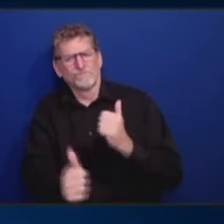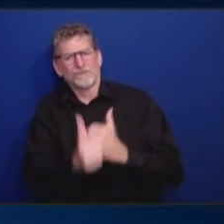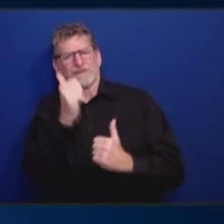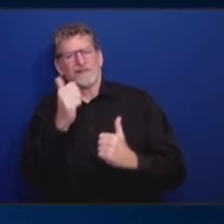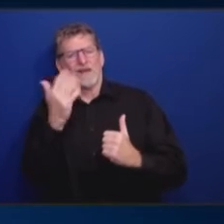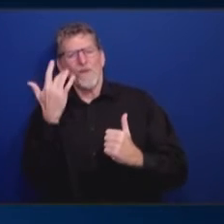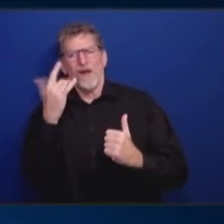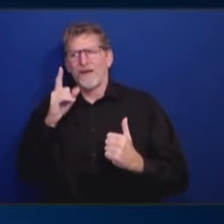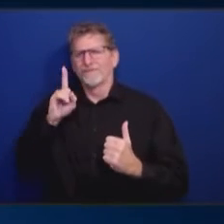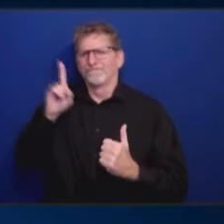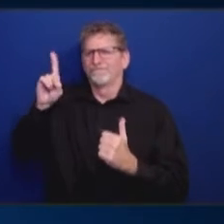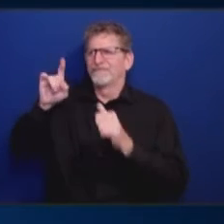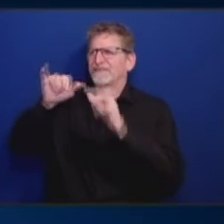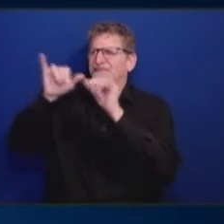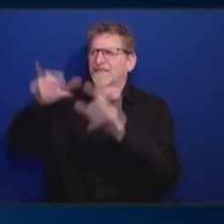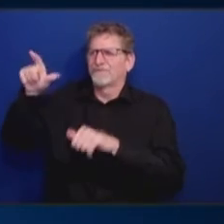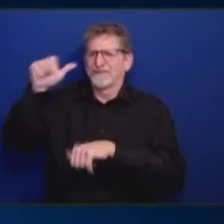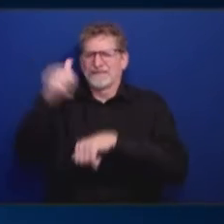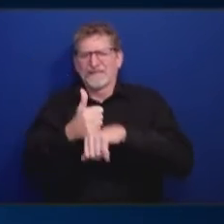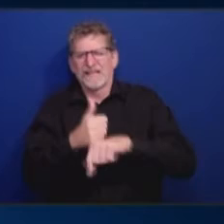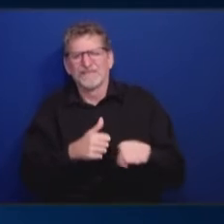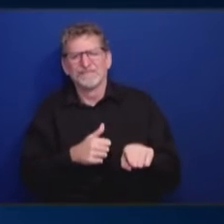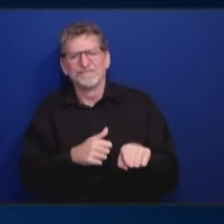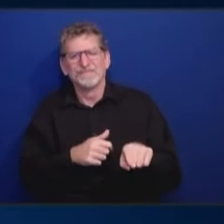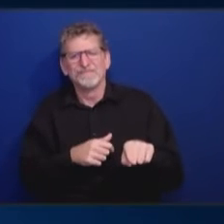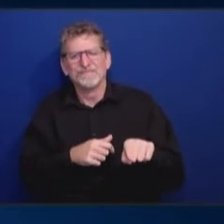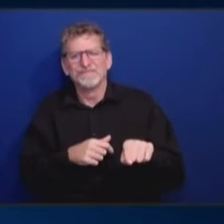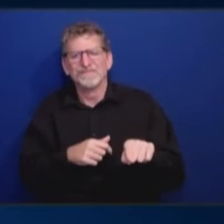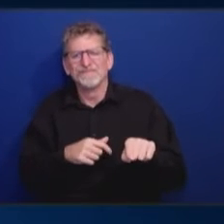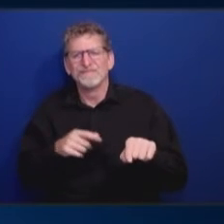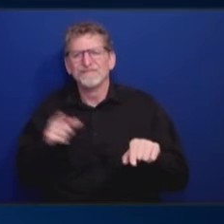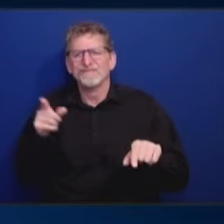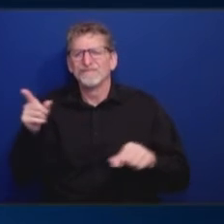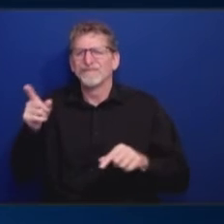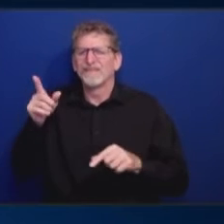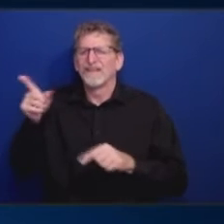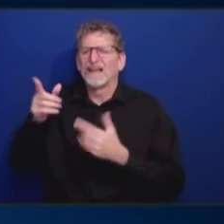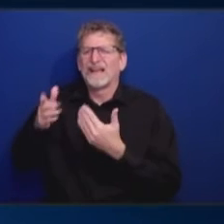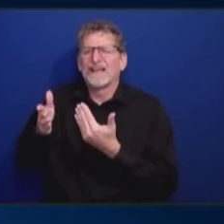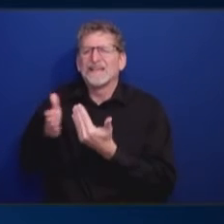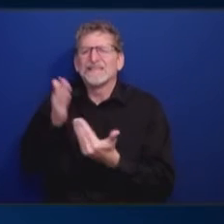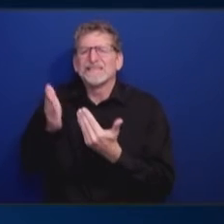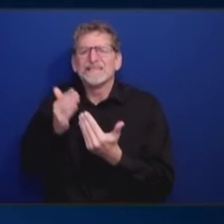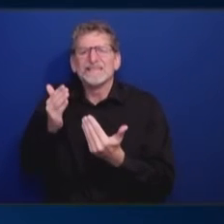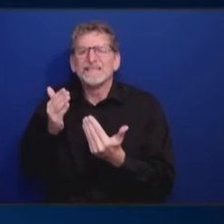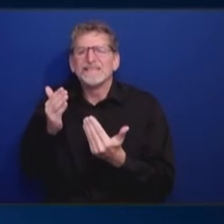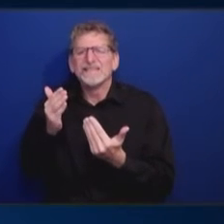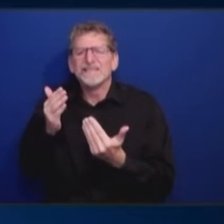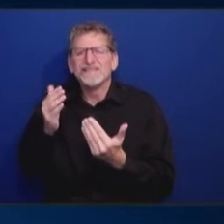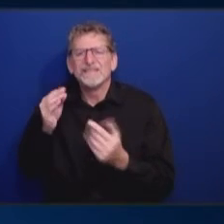that expose them to the hazards, and deprive them of the same kind of infrastructure investments,